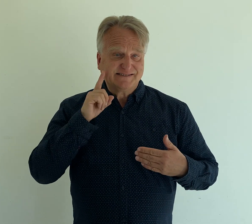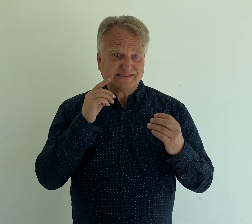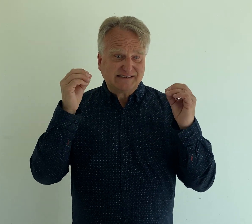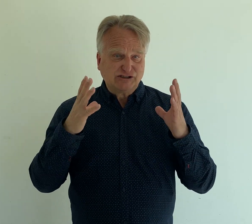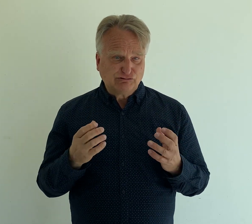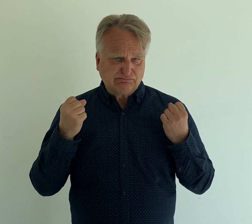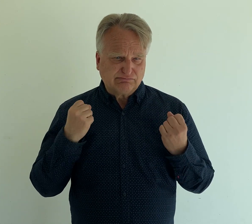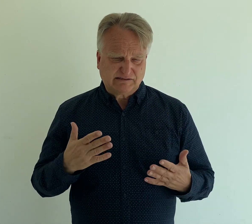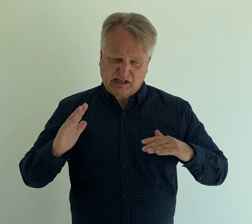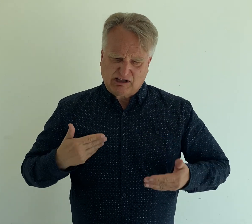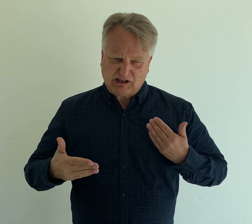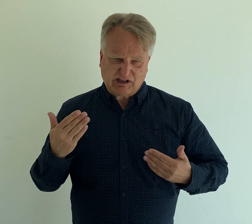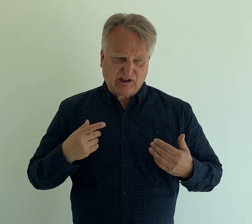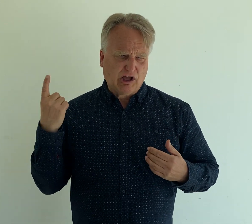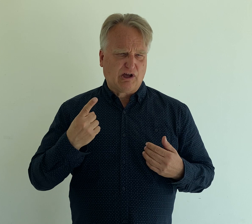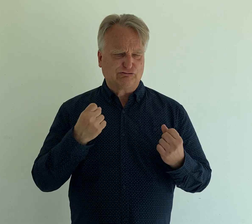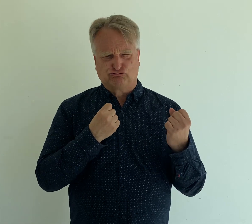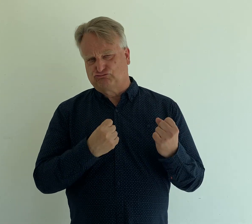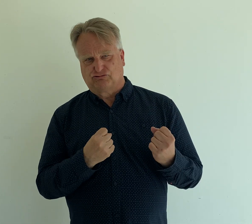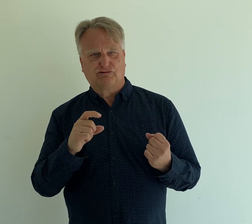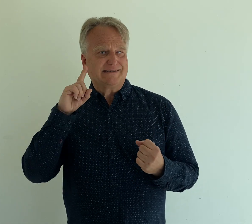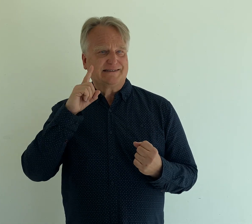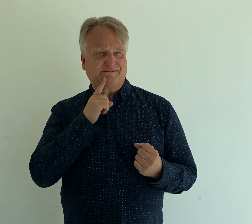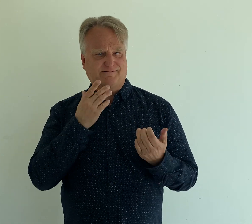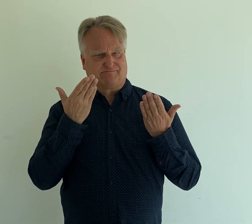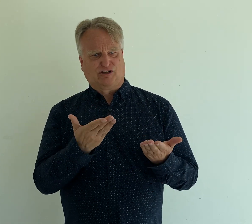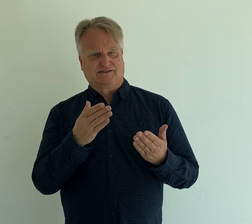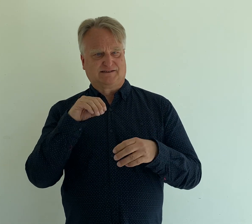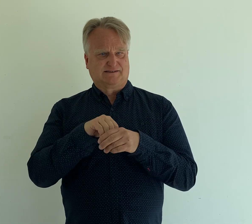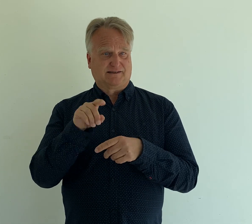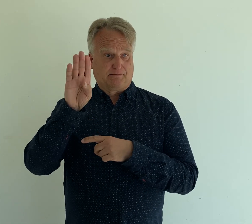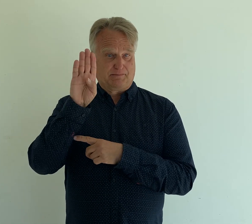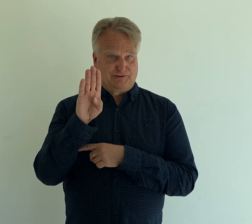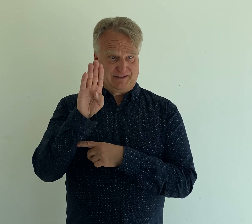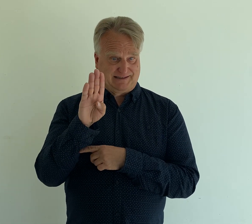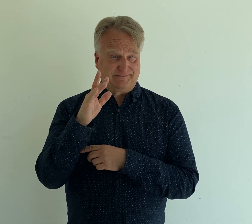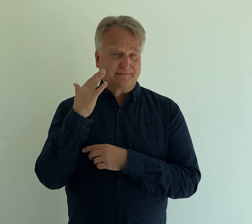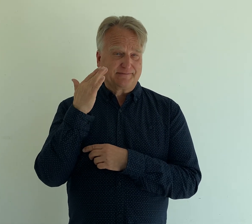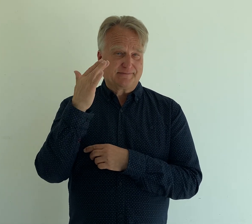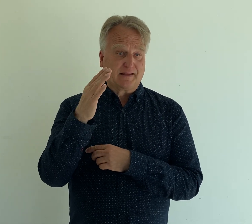This includes recruiting a large number of deaf teachers and staff members to create a strong Deaf presence at the school.